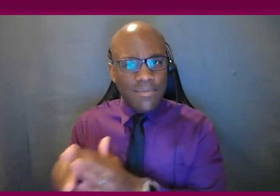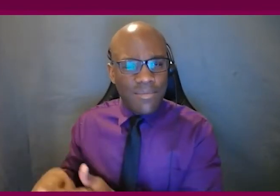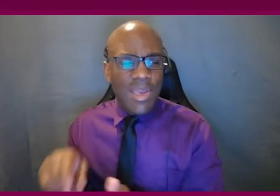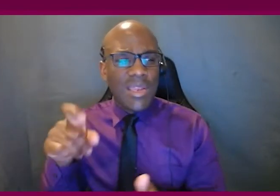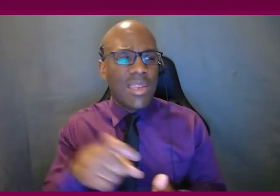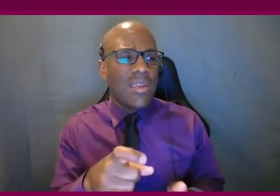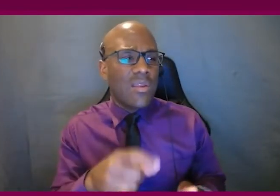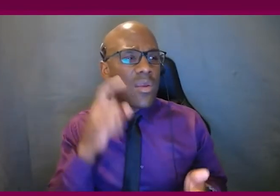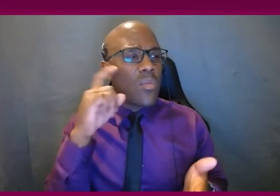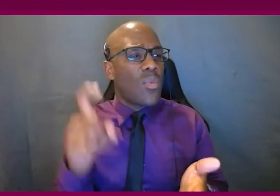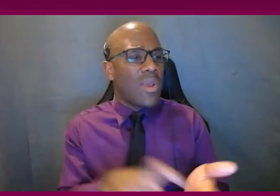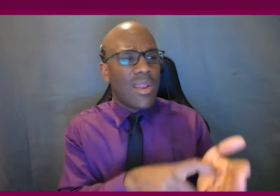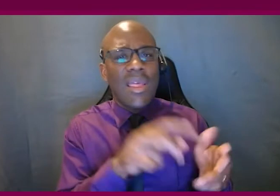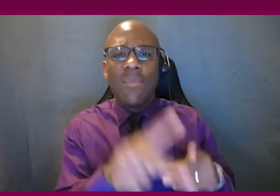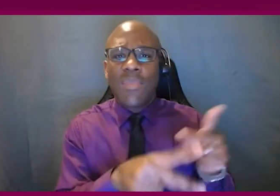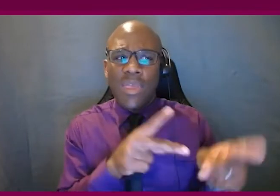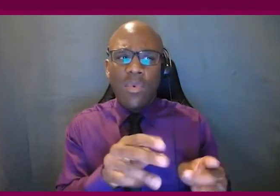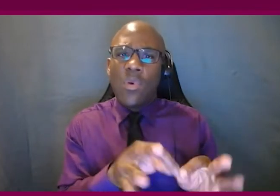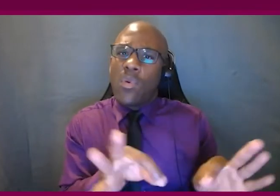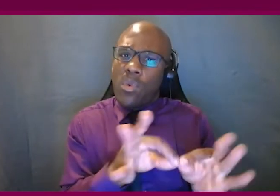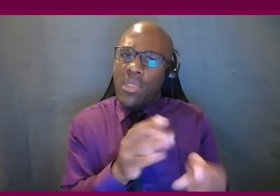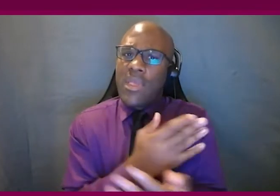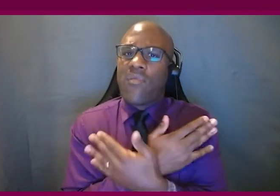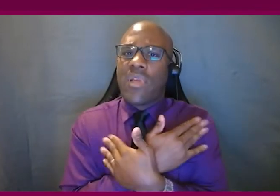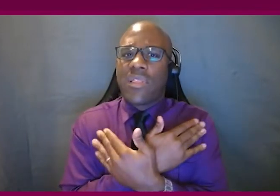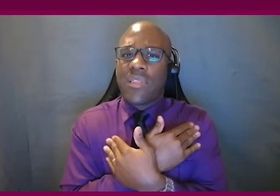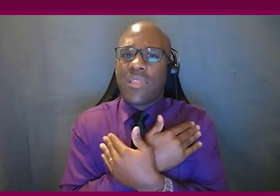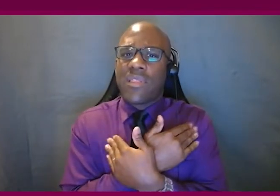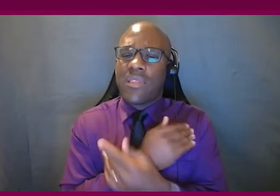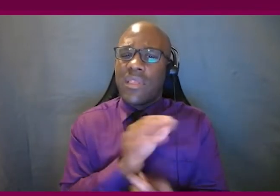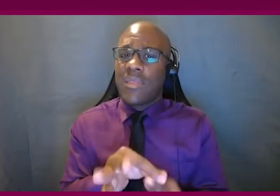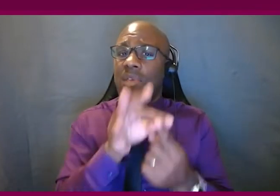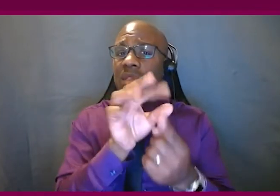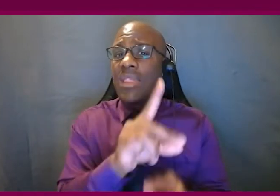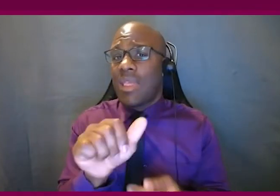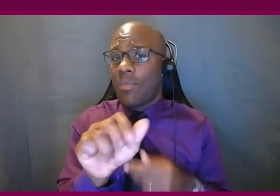There's a stigma of like being lazy or being whatever the case may be.